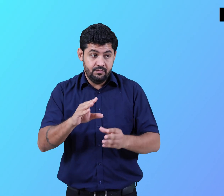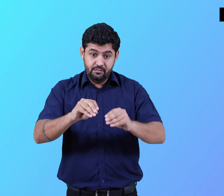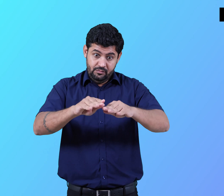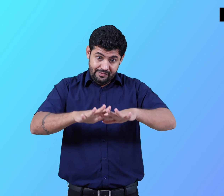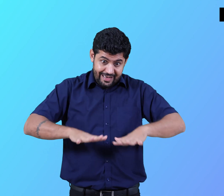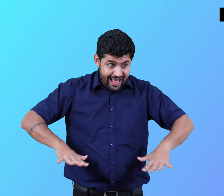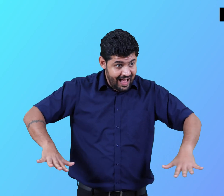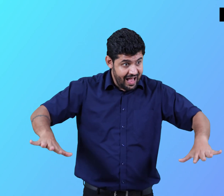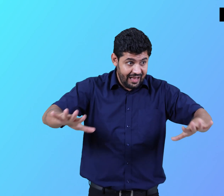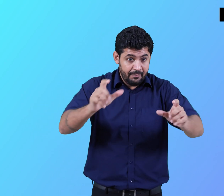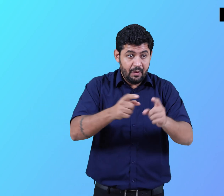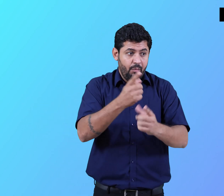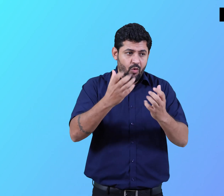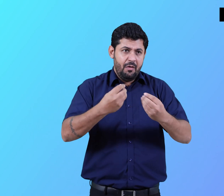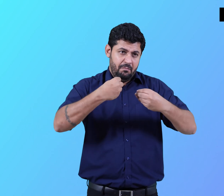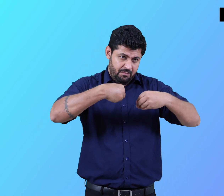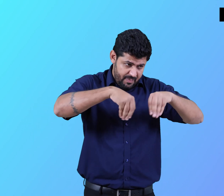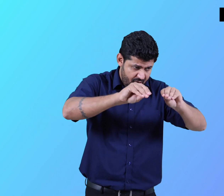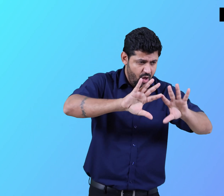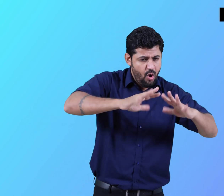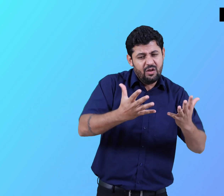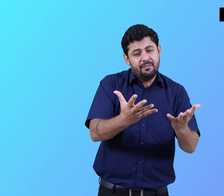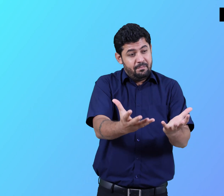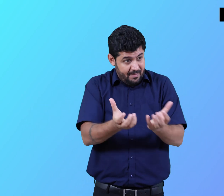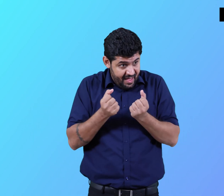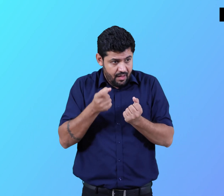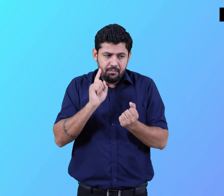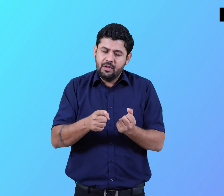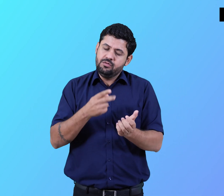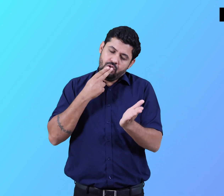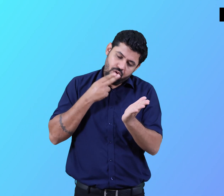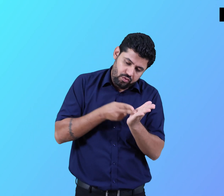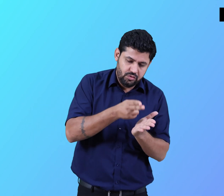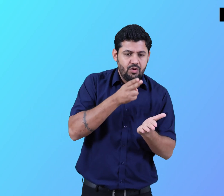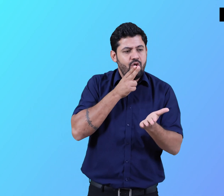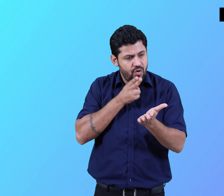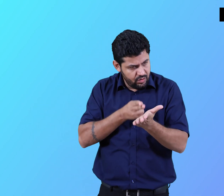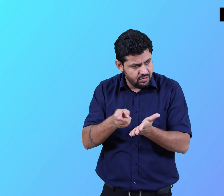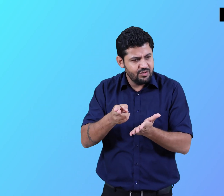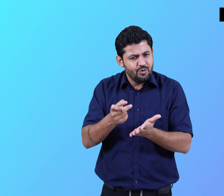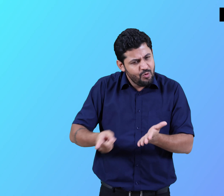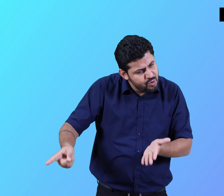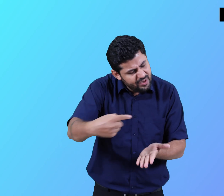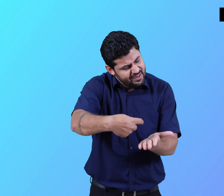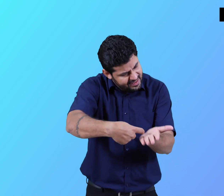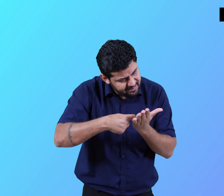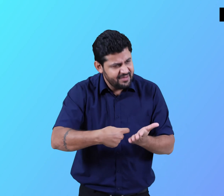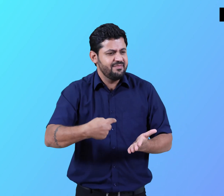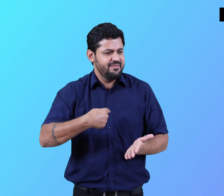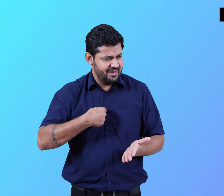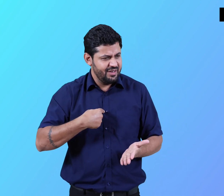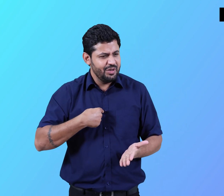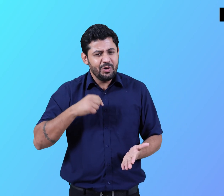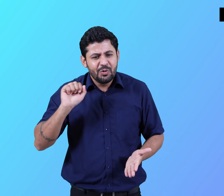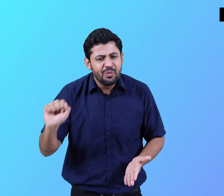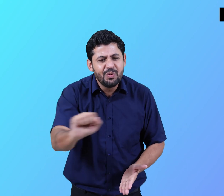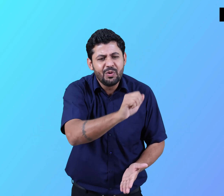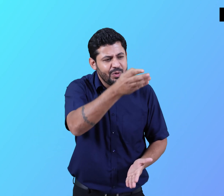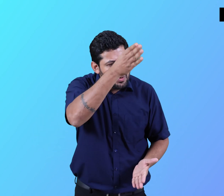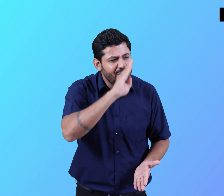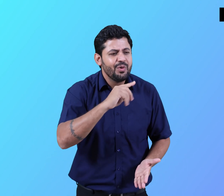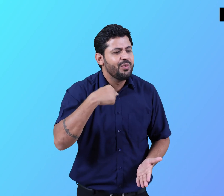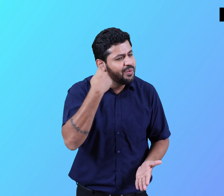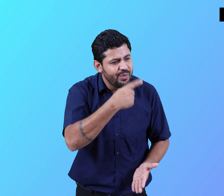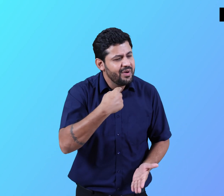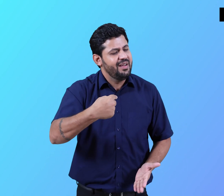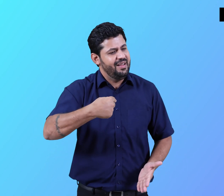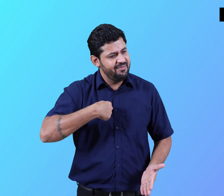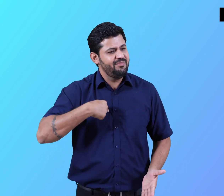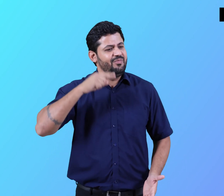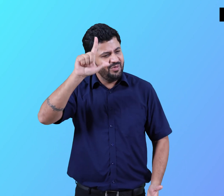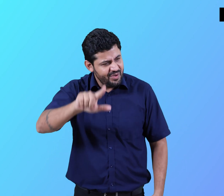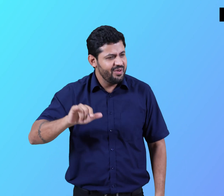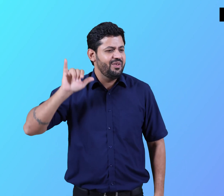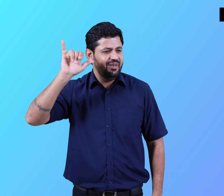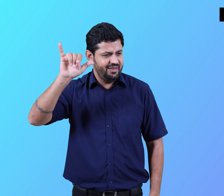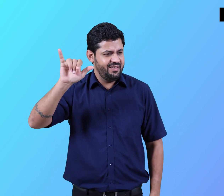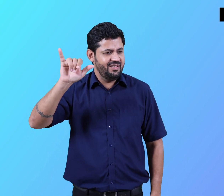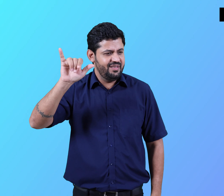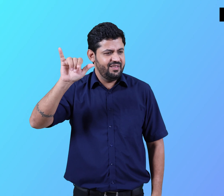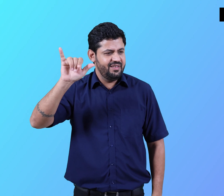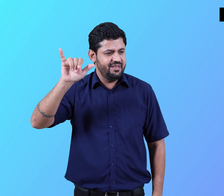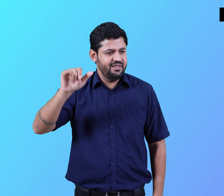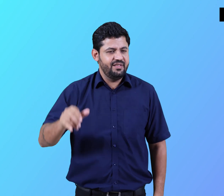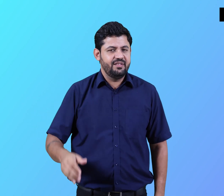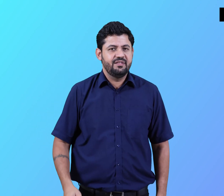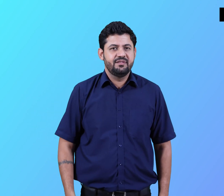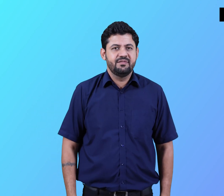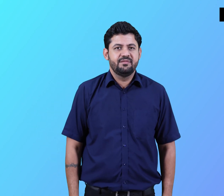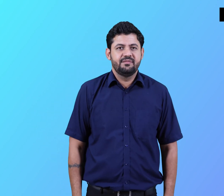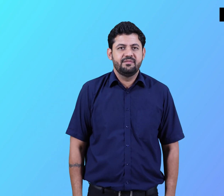You must not cheat each other. You must respect your God. I am the LORD your God.